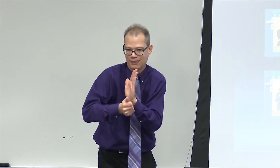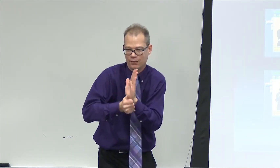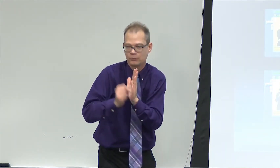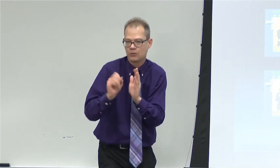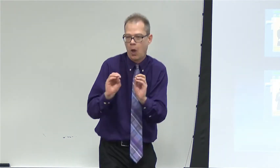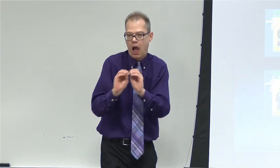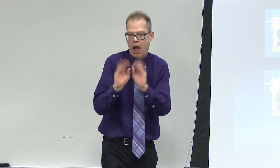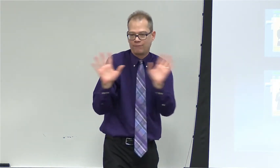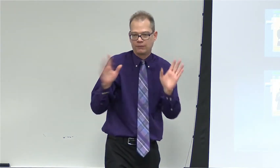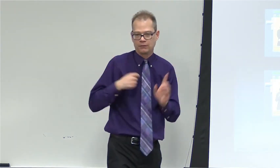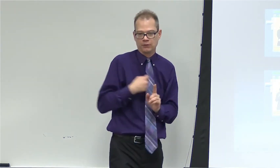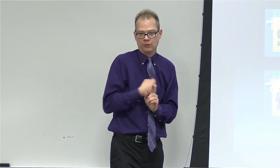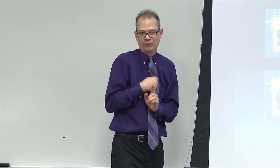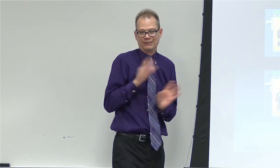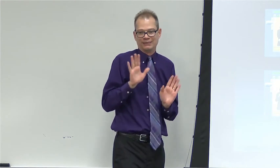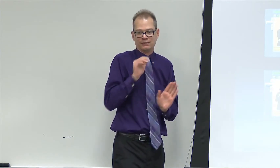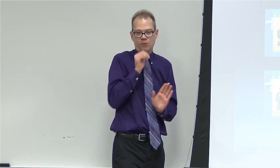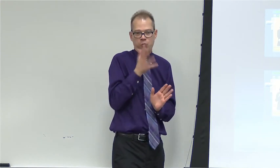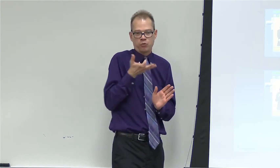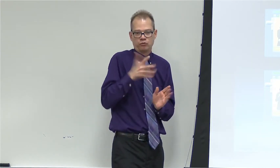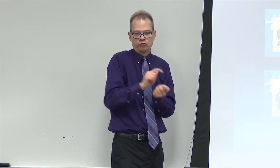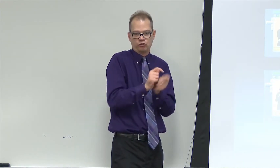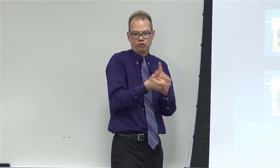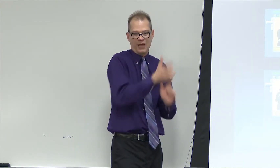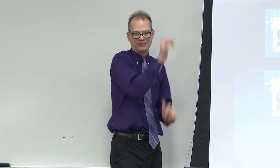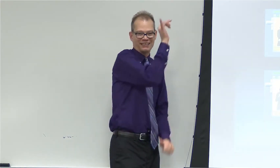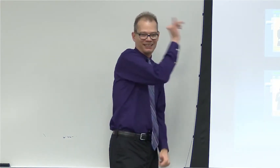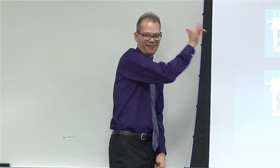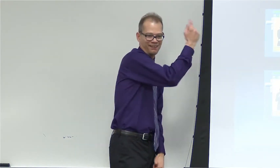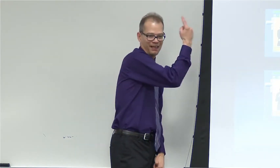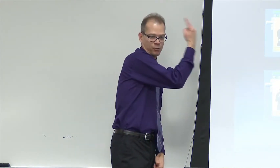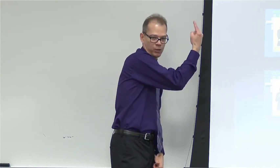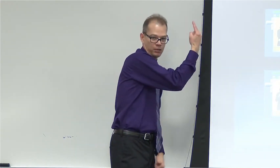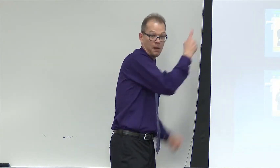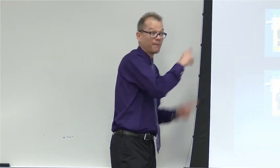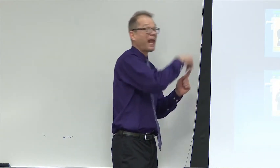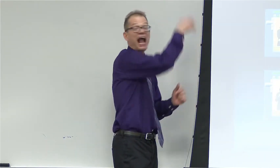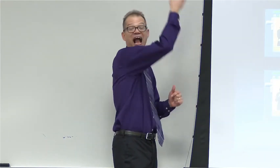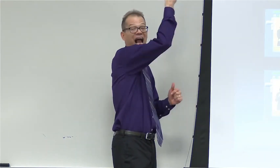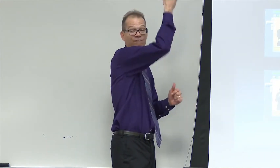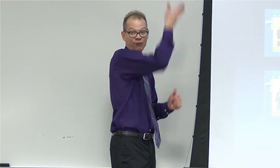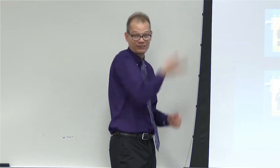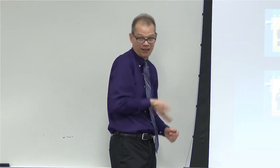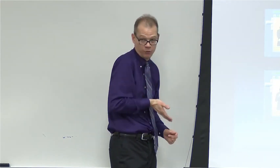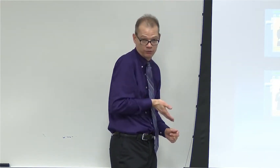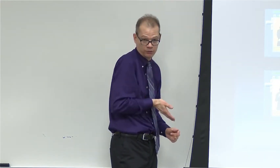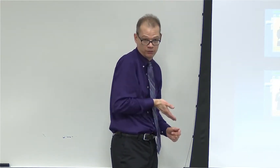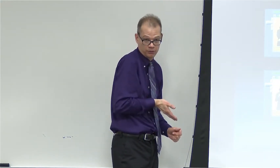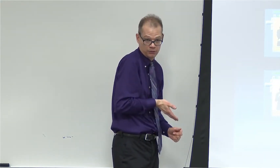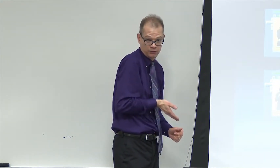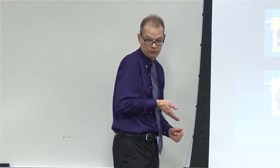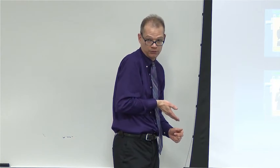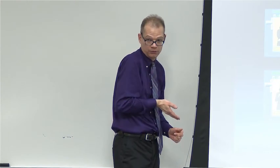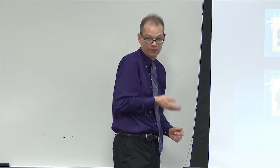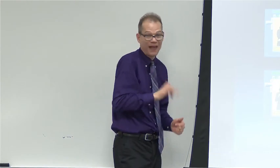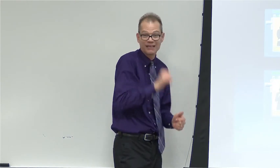So obviously at that point, you wouldn't want to translate that particular measure. But for all of the others